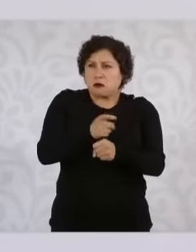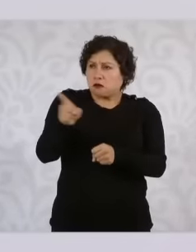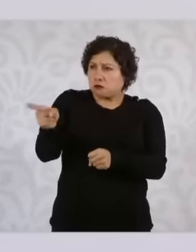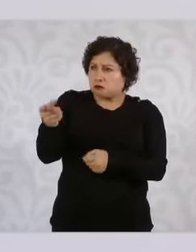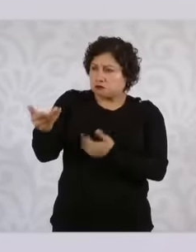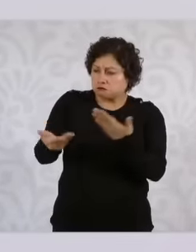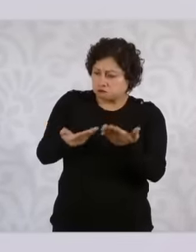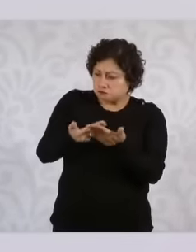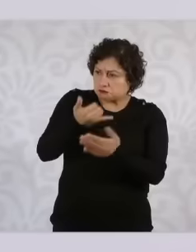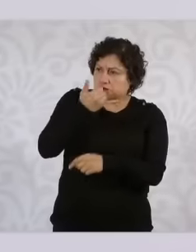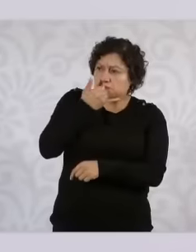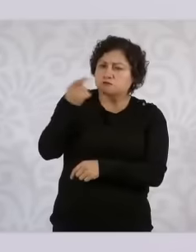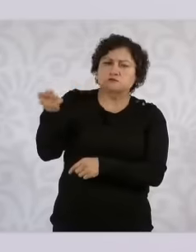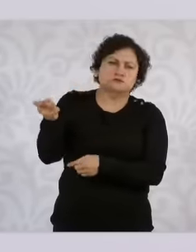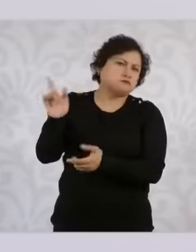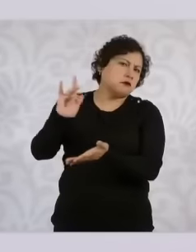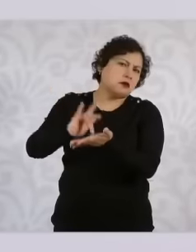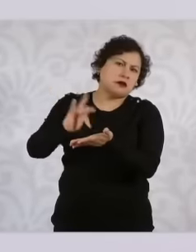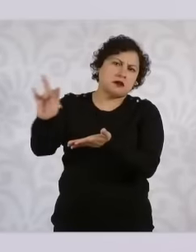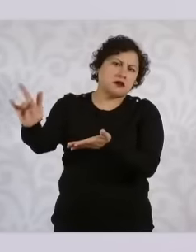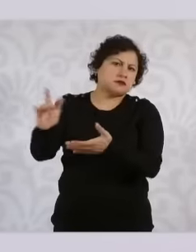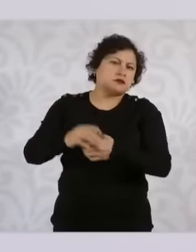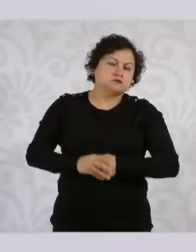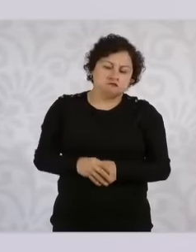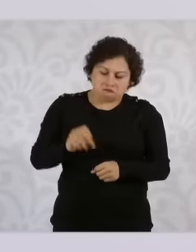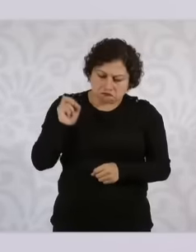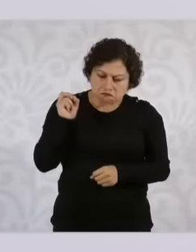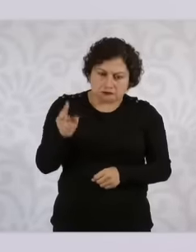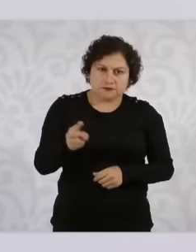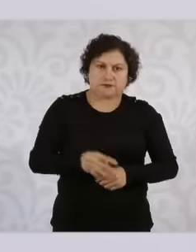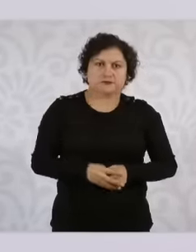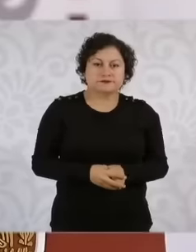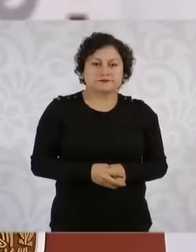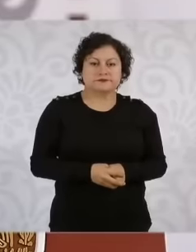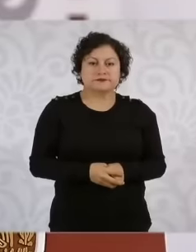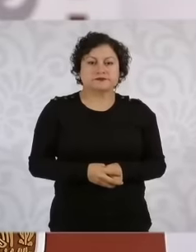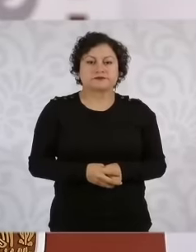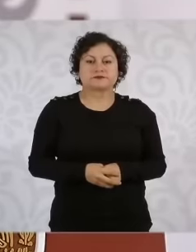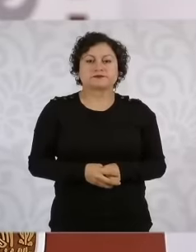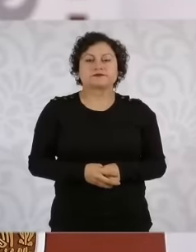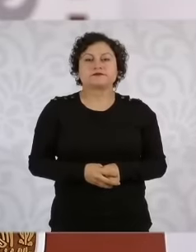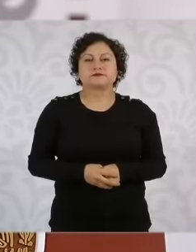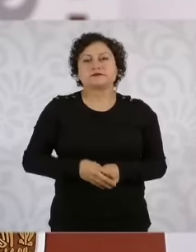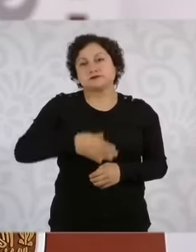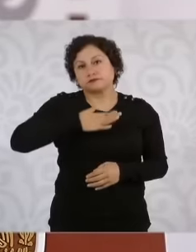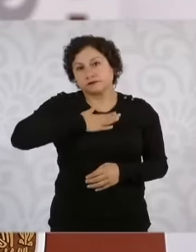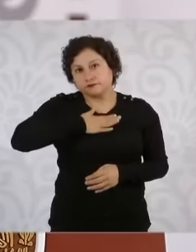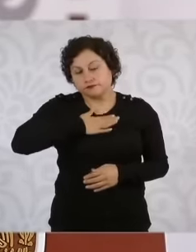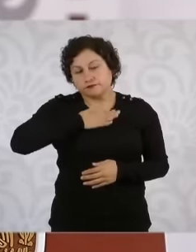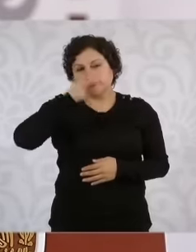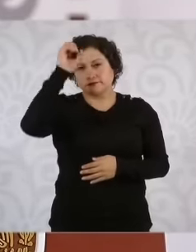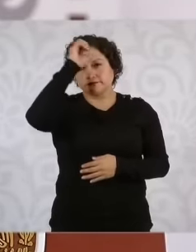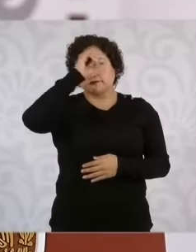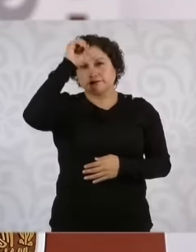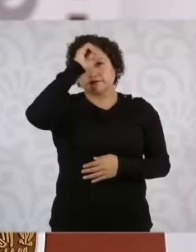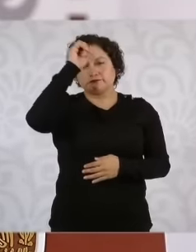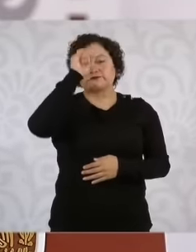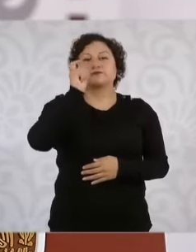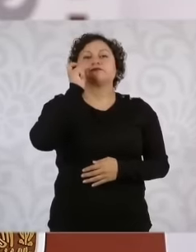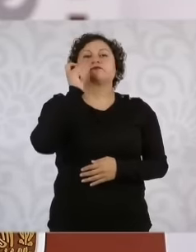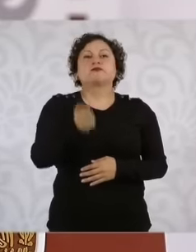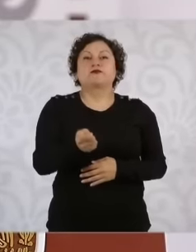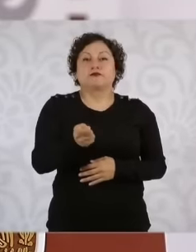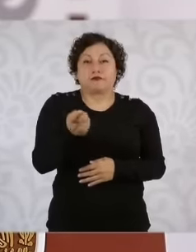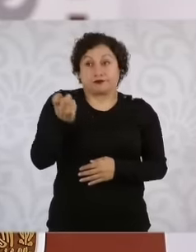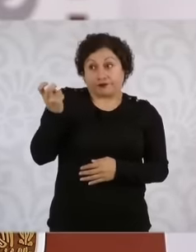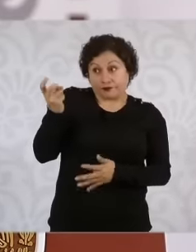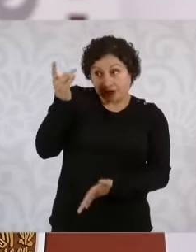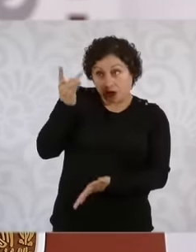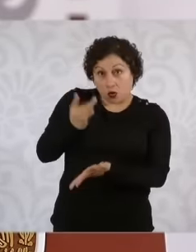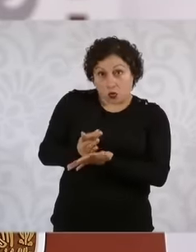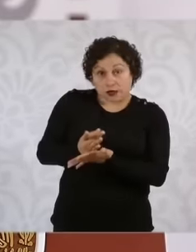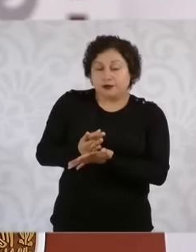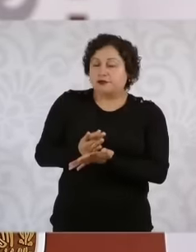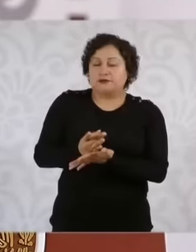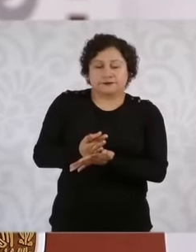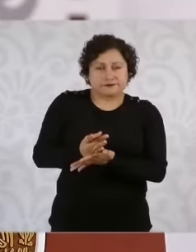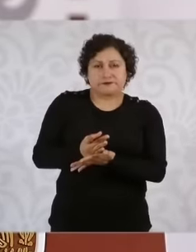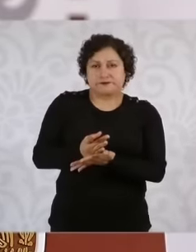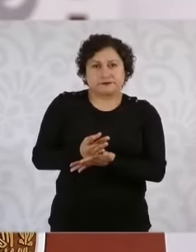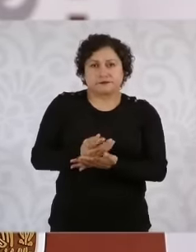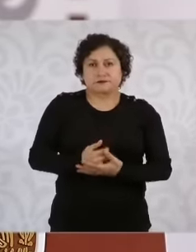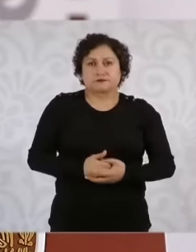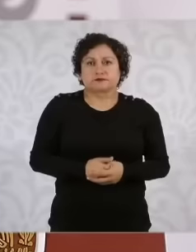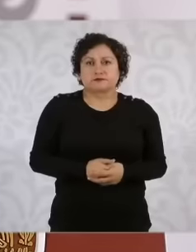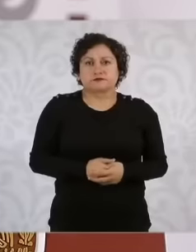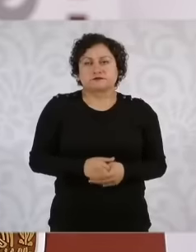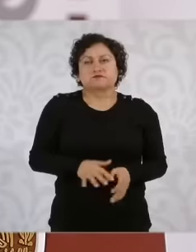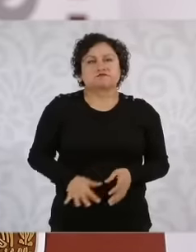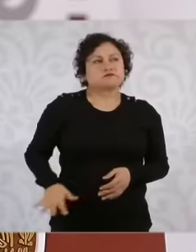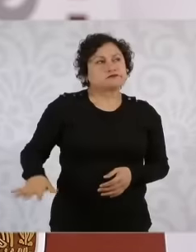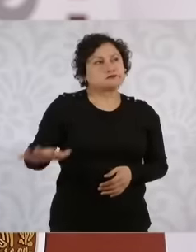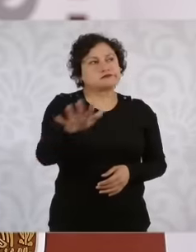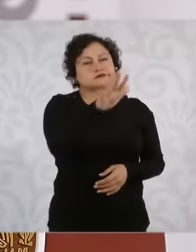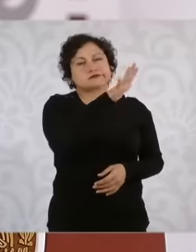And I think that not only in this case but in general the women